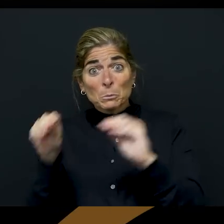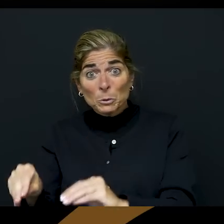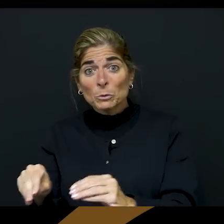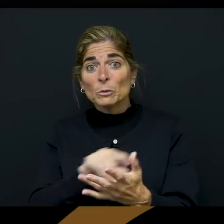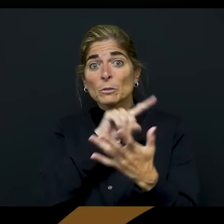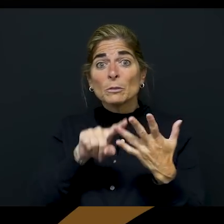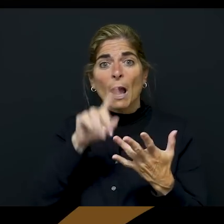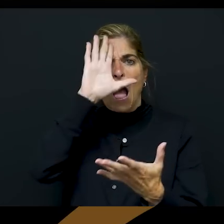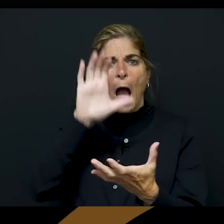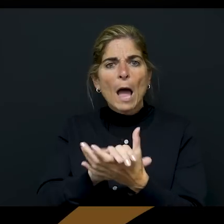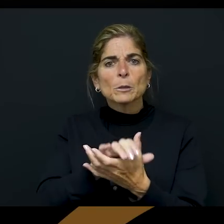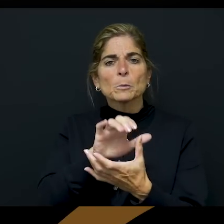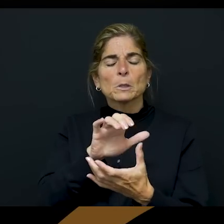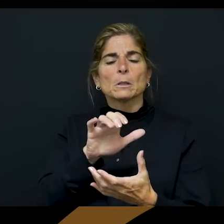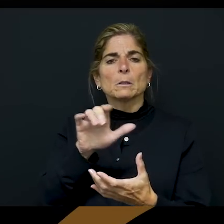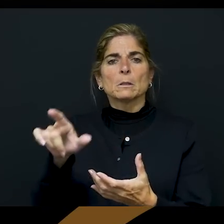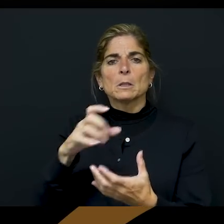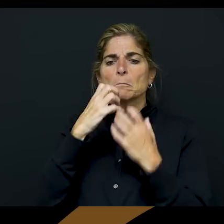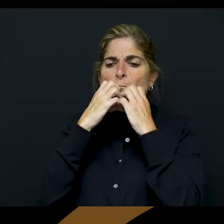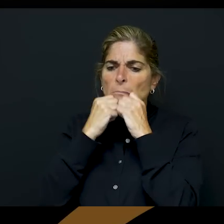to help me give me, you know, to encourage me to move to London,